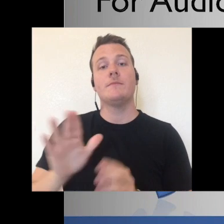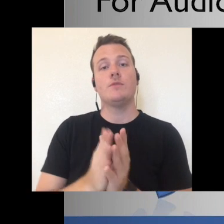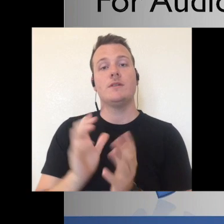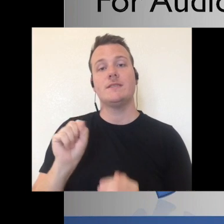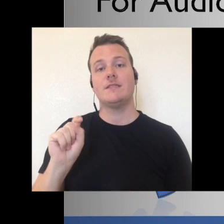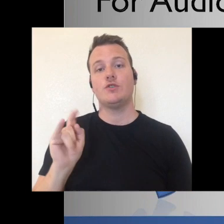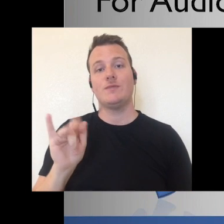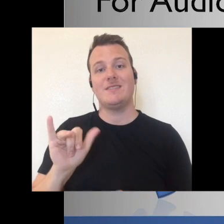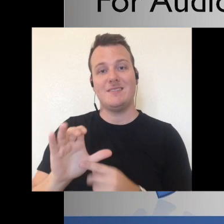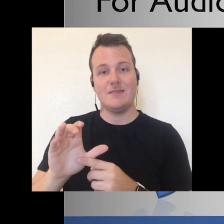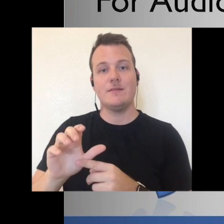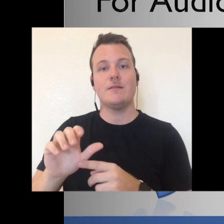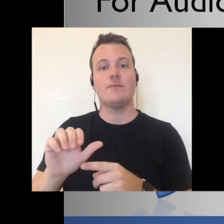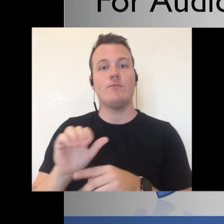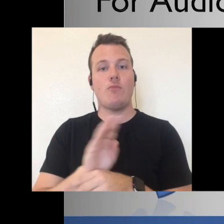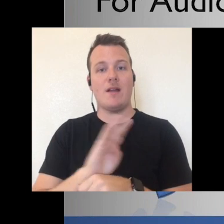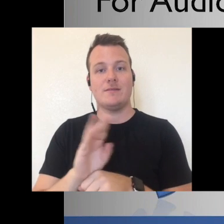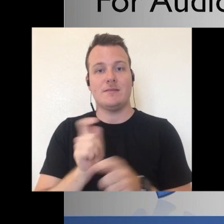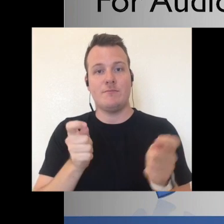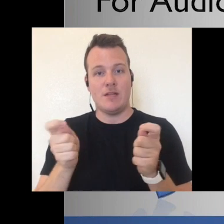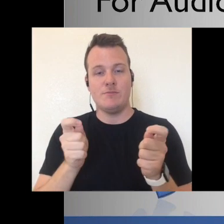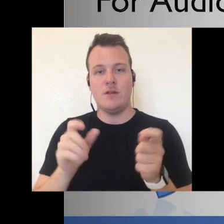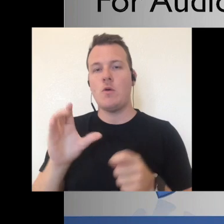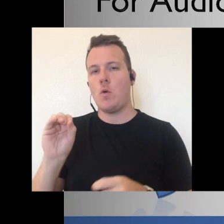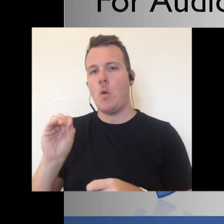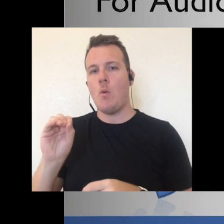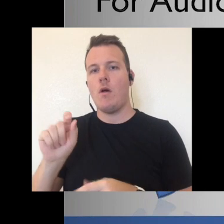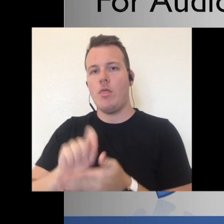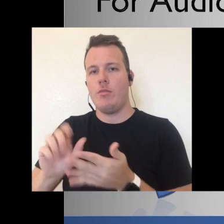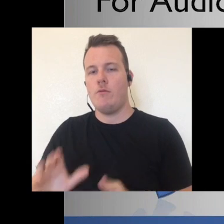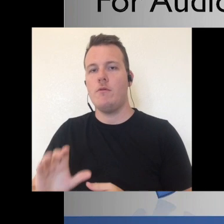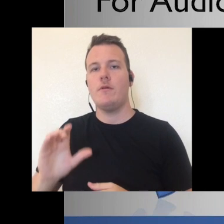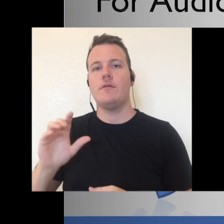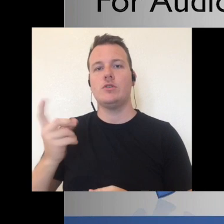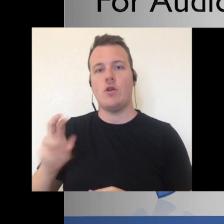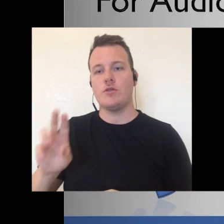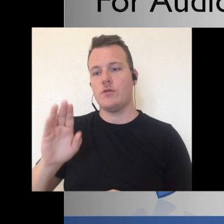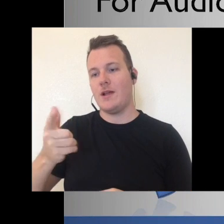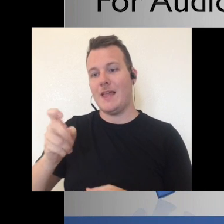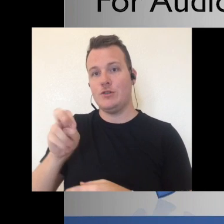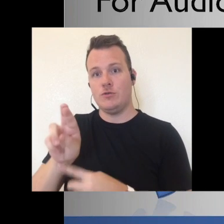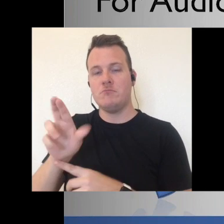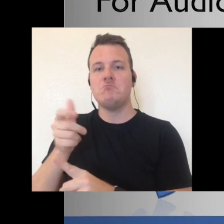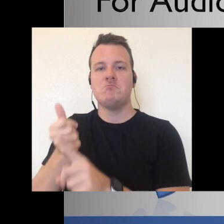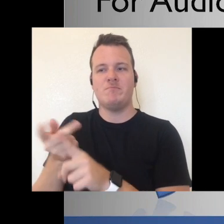Management 3rd edition, co-authored by Dr. Robert Glaser, is now used in most